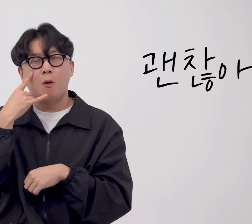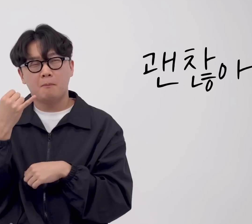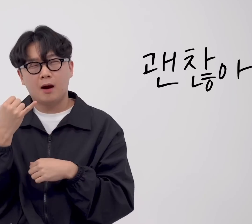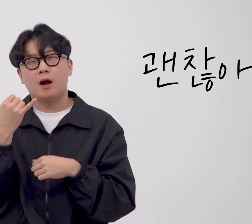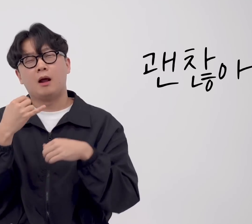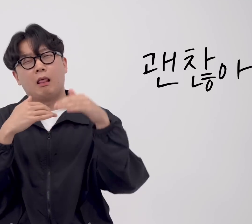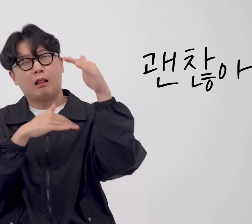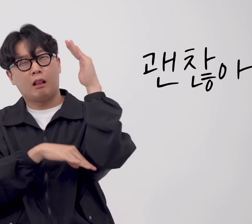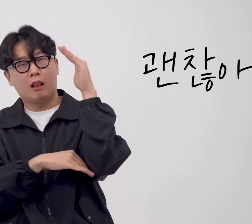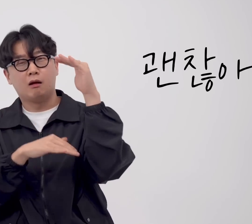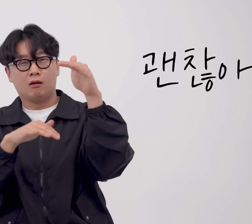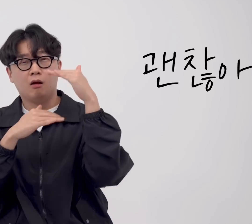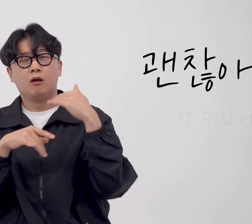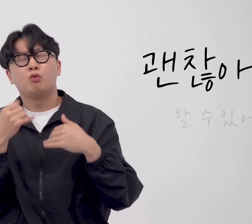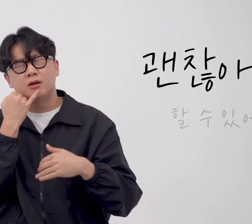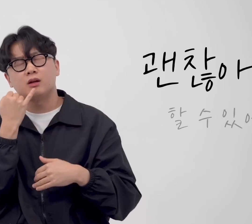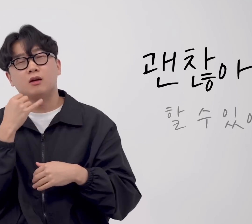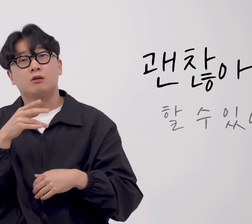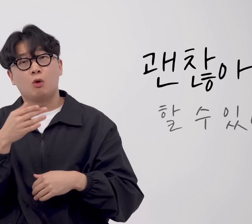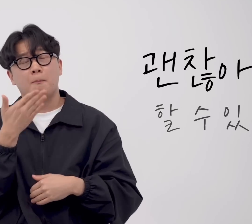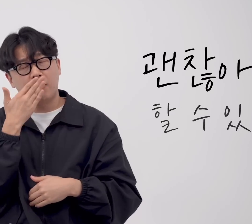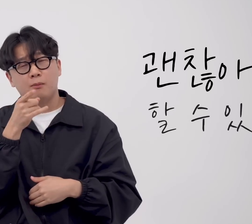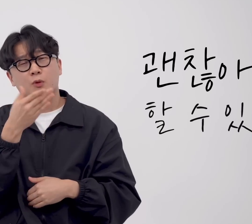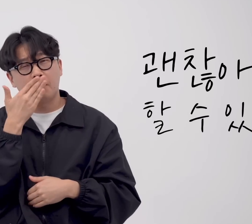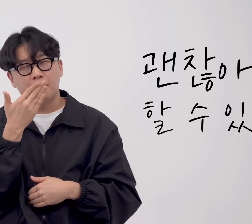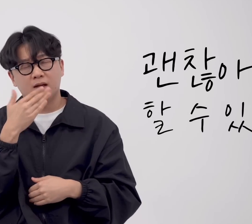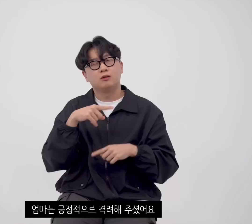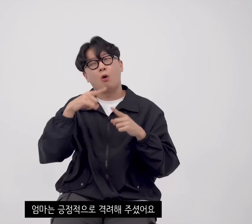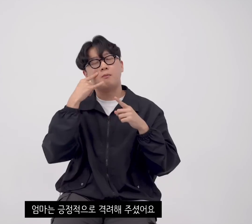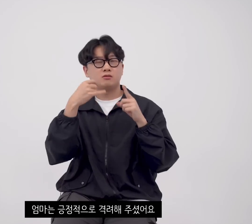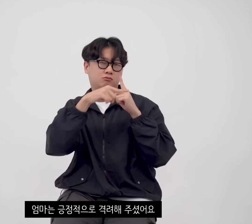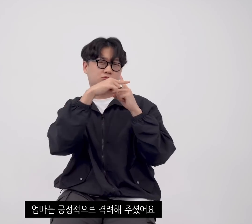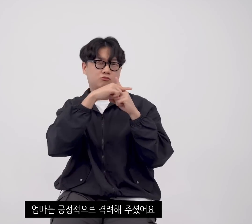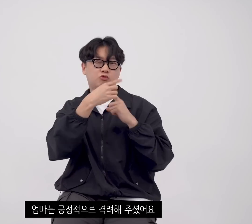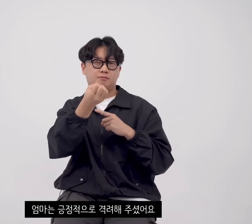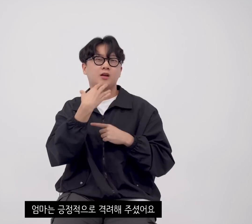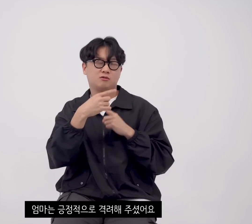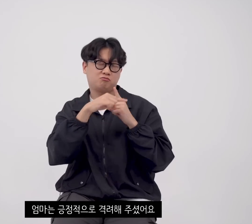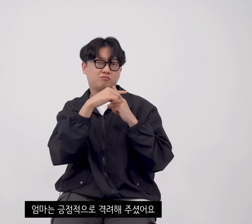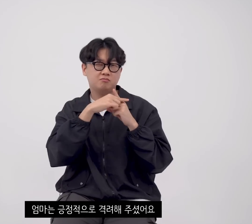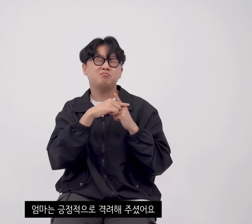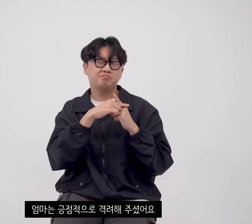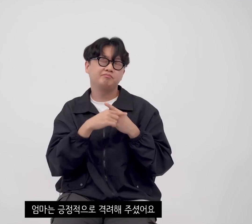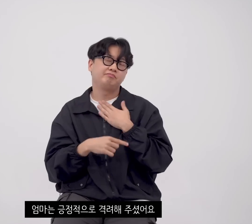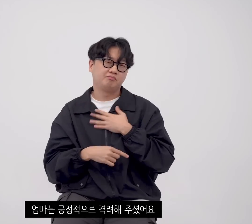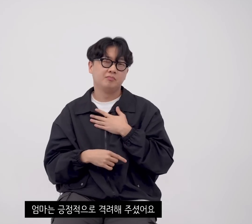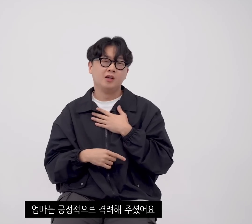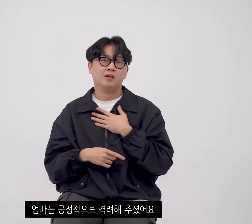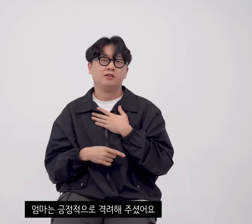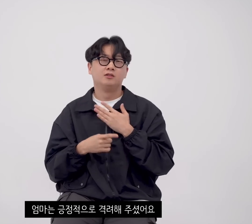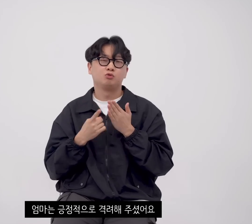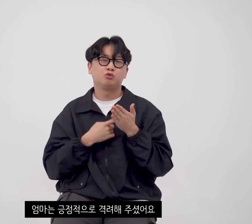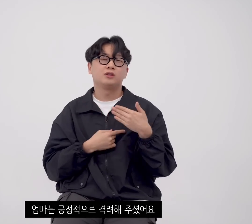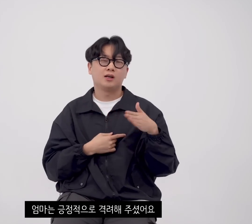It's okay. You can do it! My mom encouraged me positively.